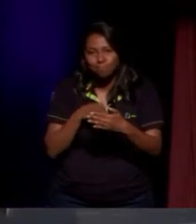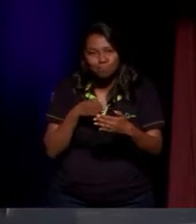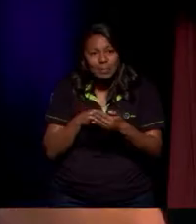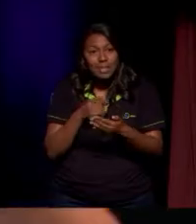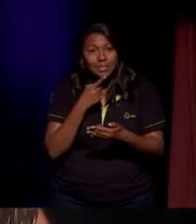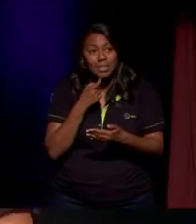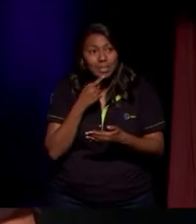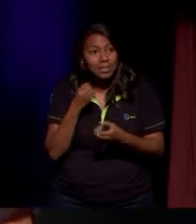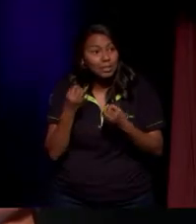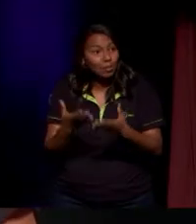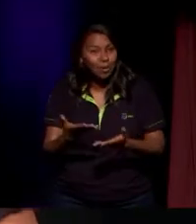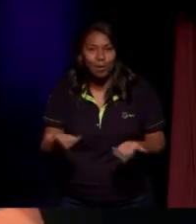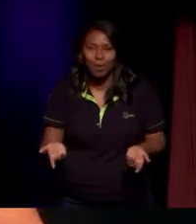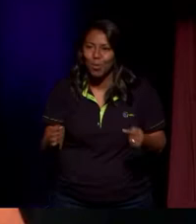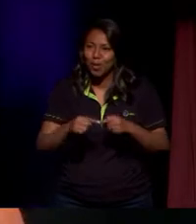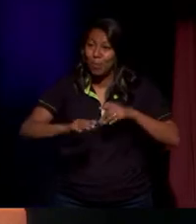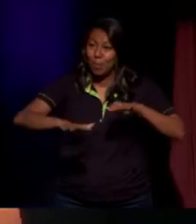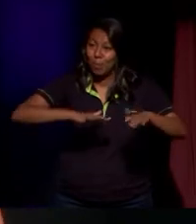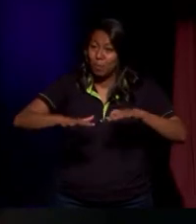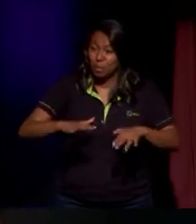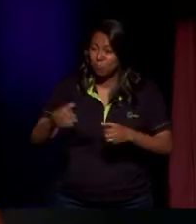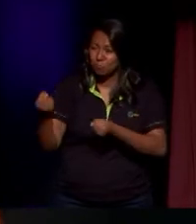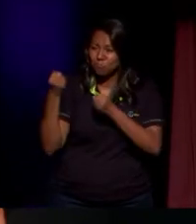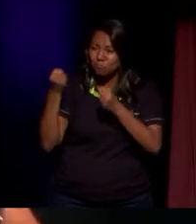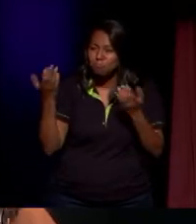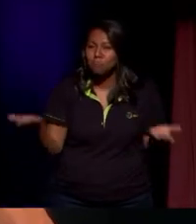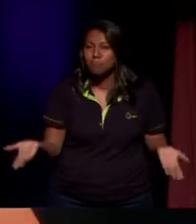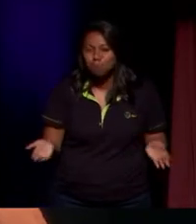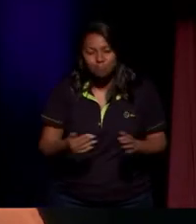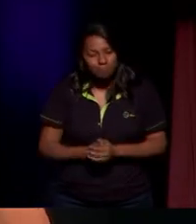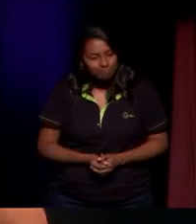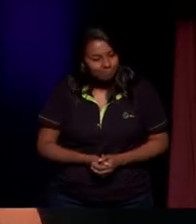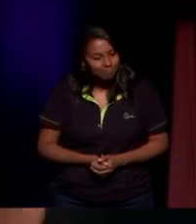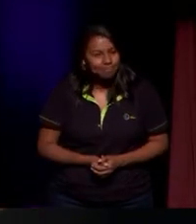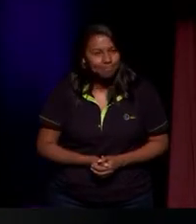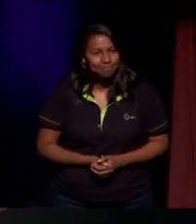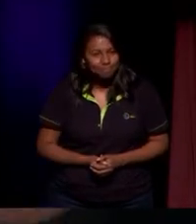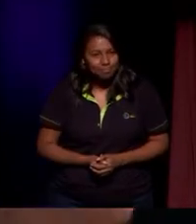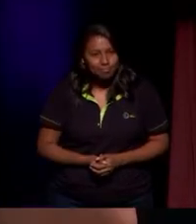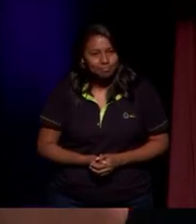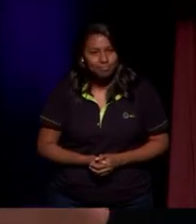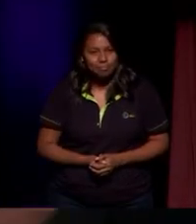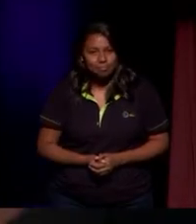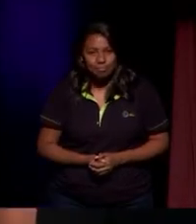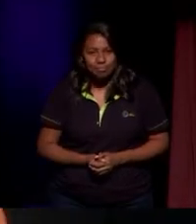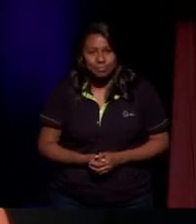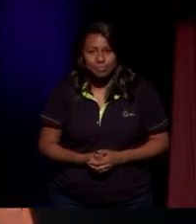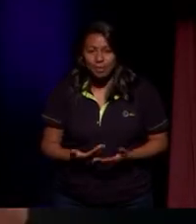this great movement, because Beirut was broken, and they do in the area precisely in a neutral area,